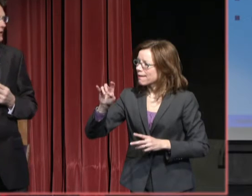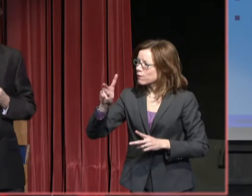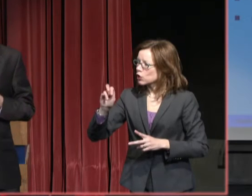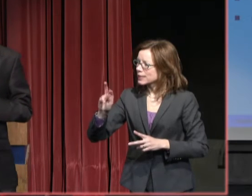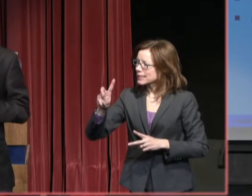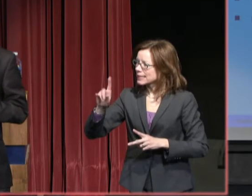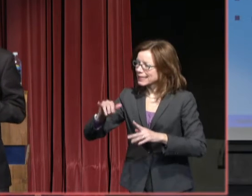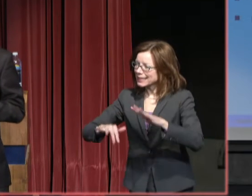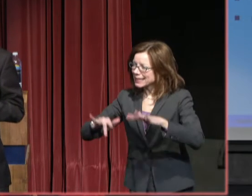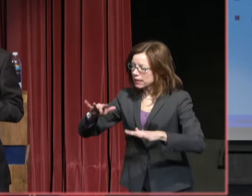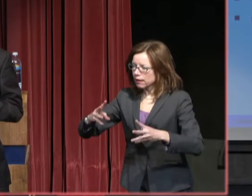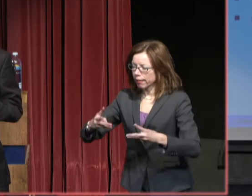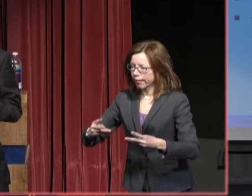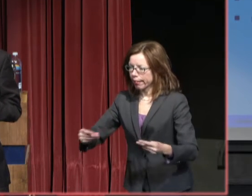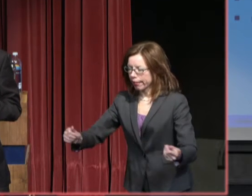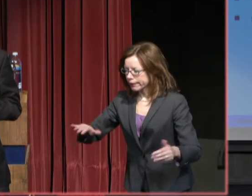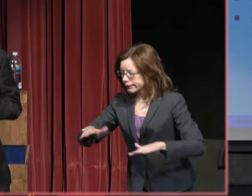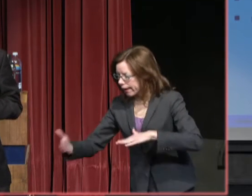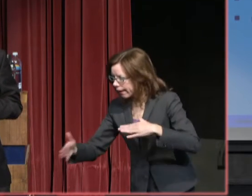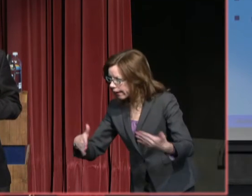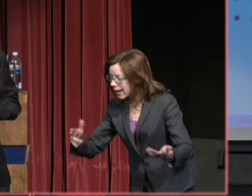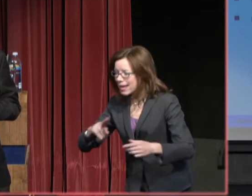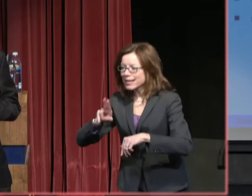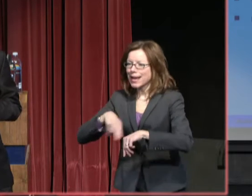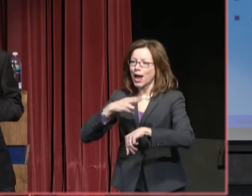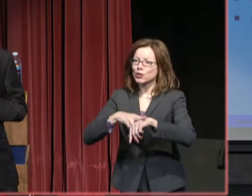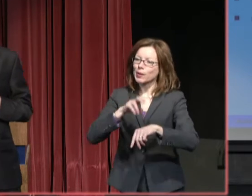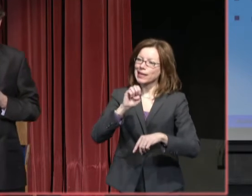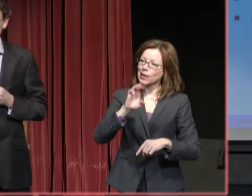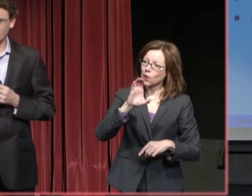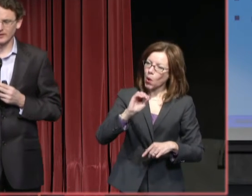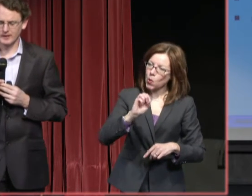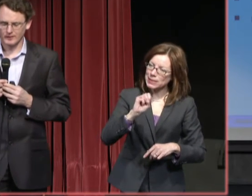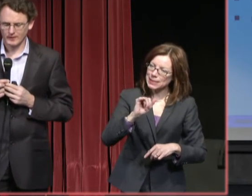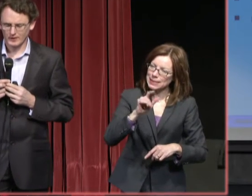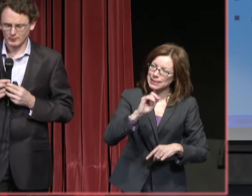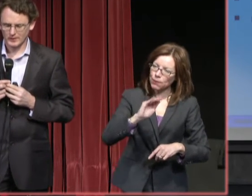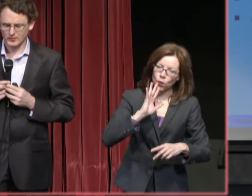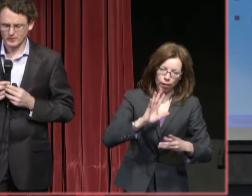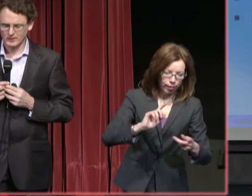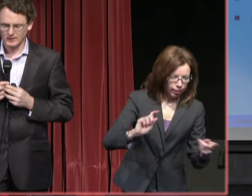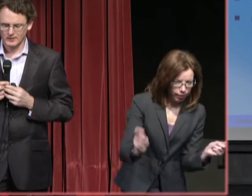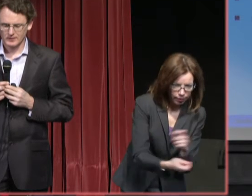and it will destroy coral reefs. One interesting side story, if I can mention,